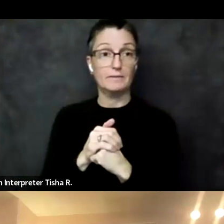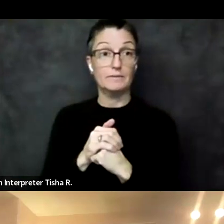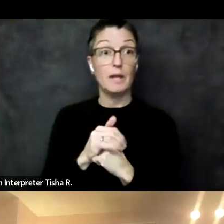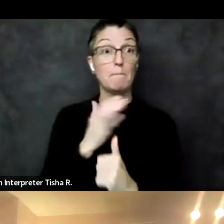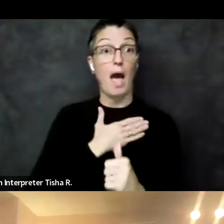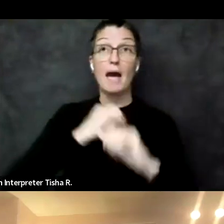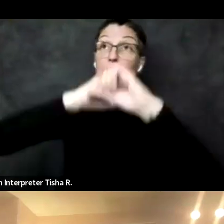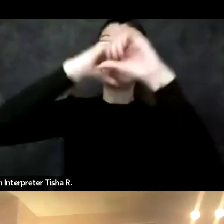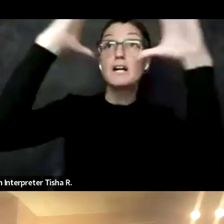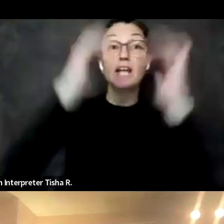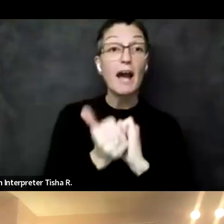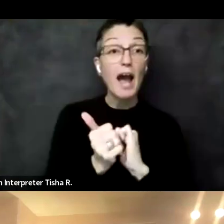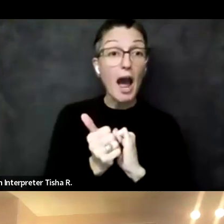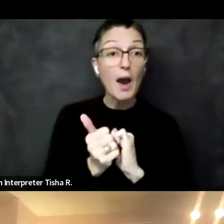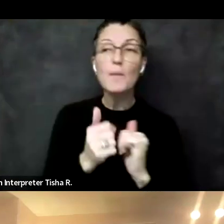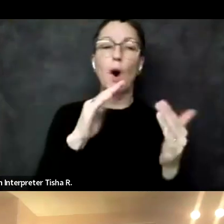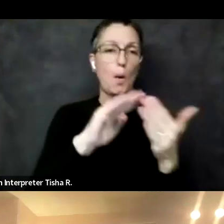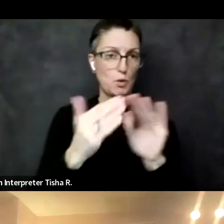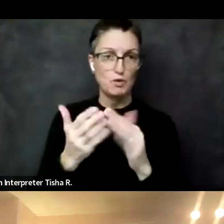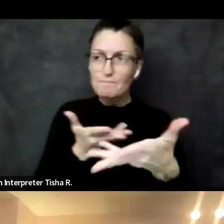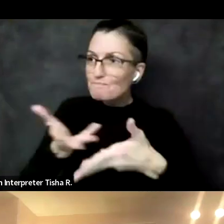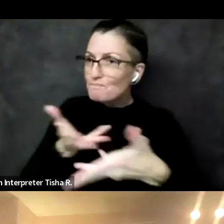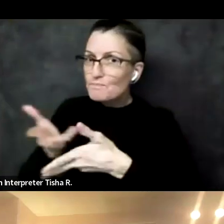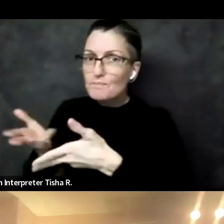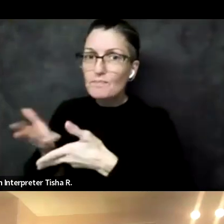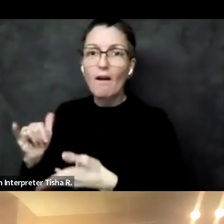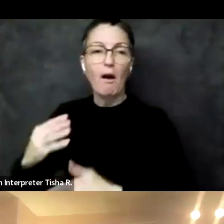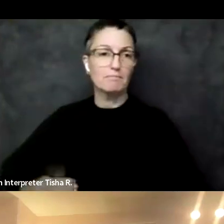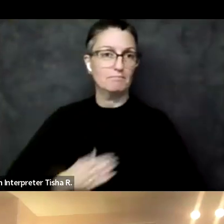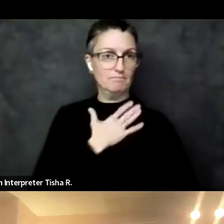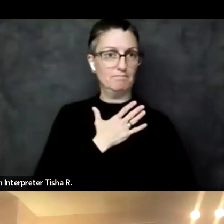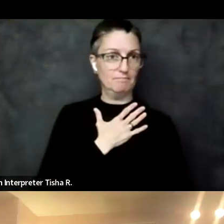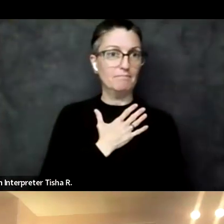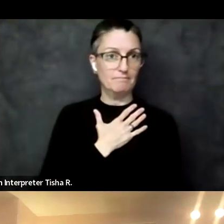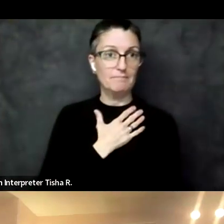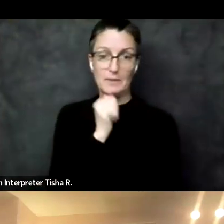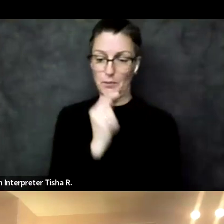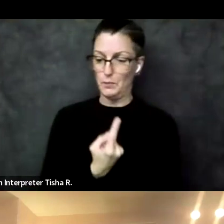Like, it's not just my own individual vision. I think this is something about personal films as well.